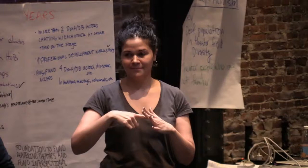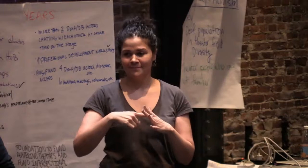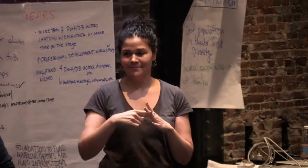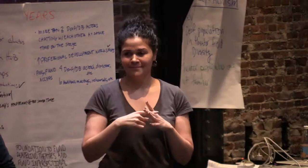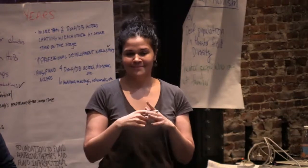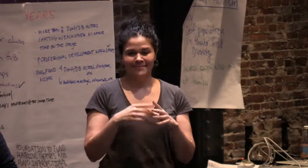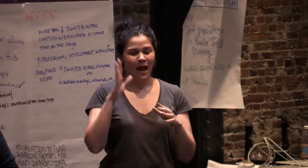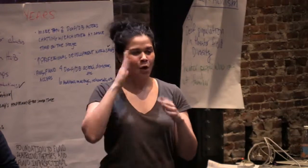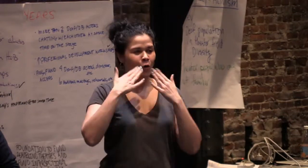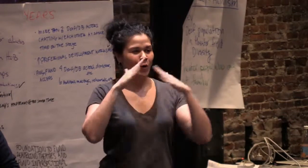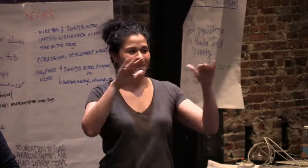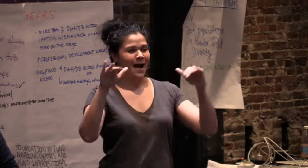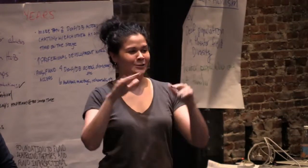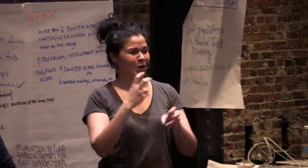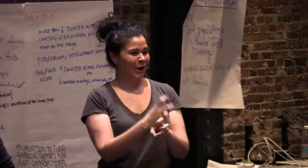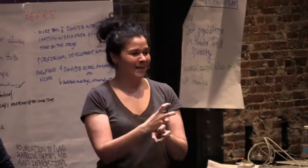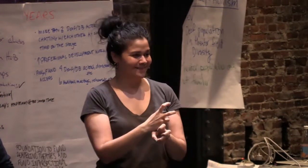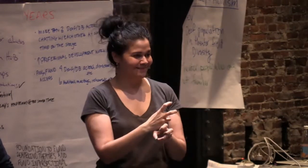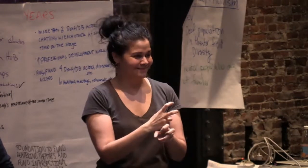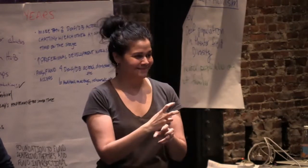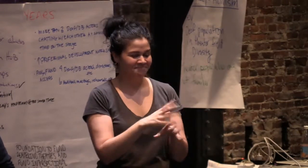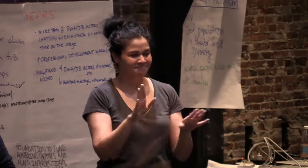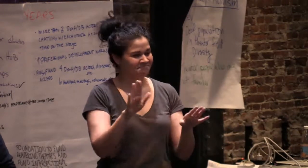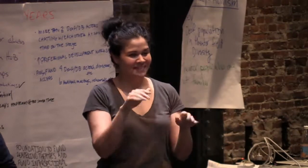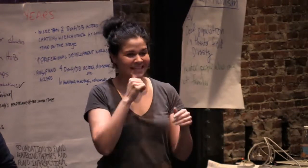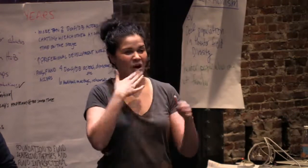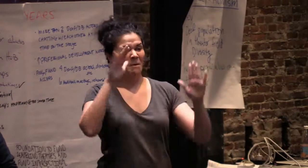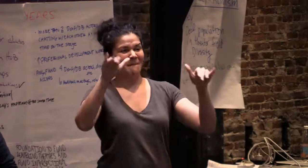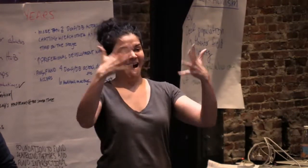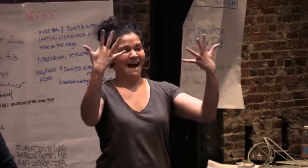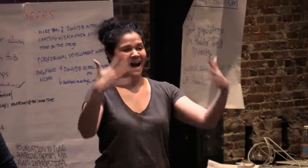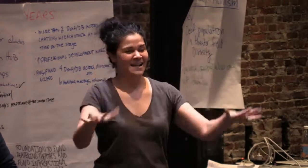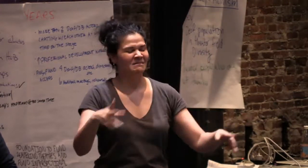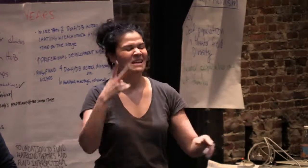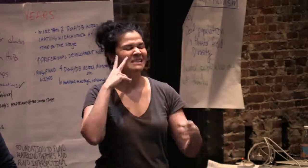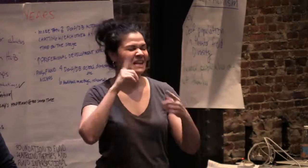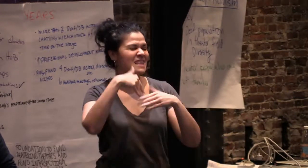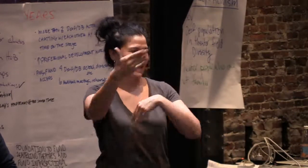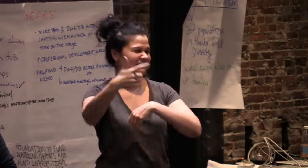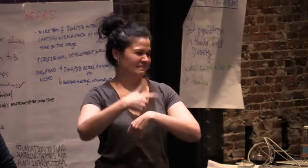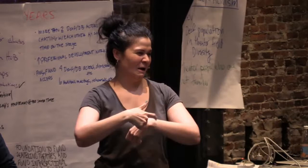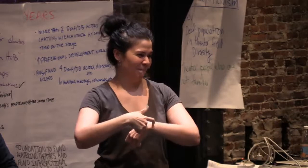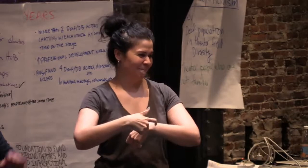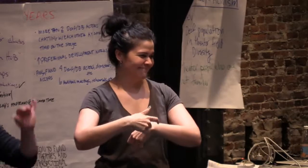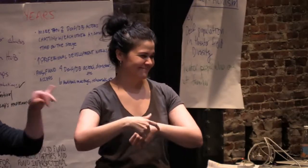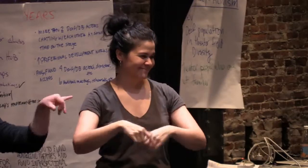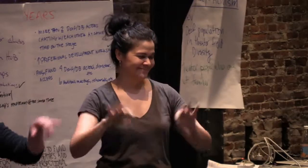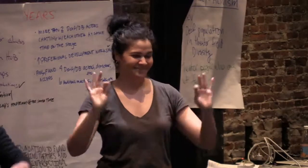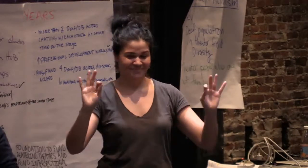This is just the beginning. I know goodbyes are hard. This has been quite a time, and an experience,